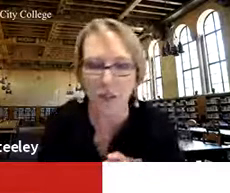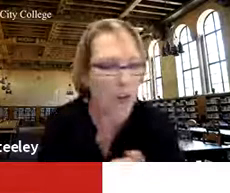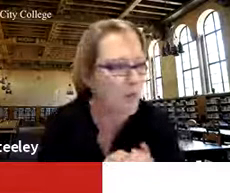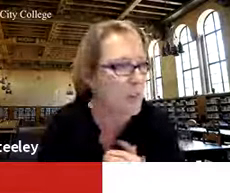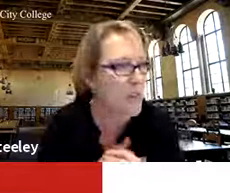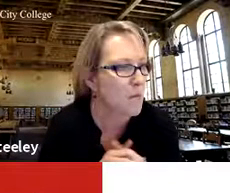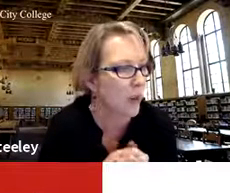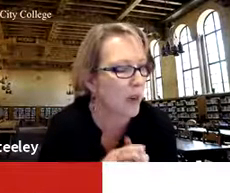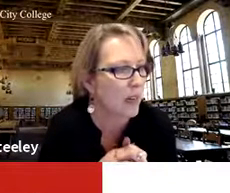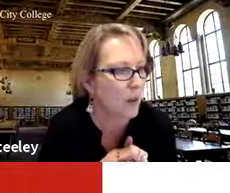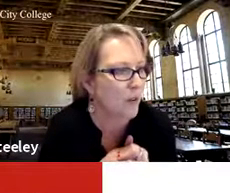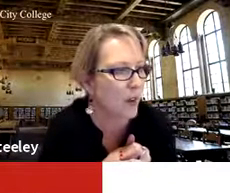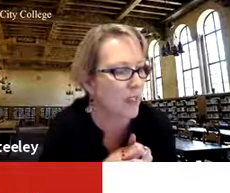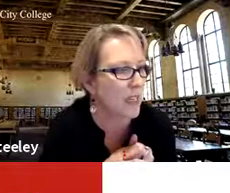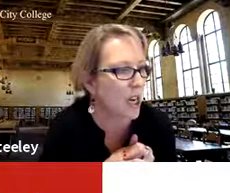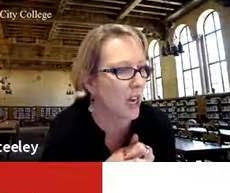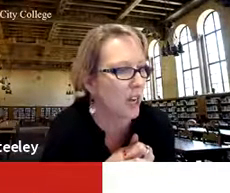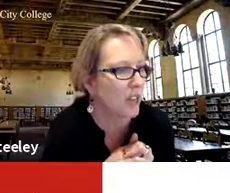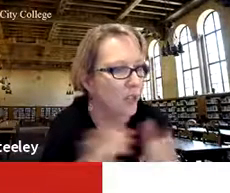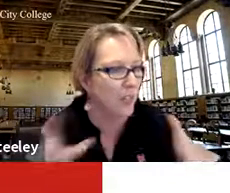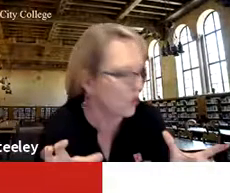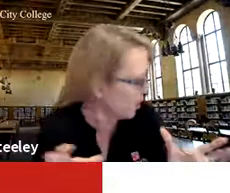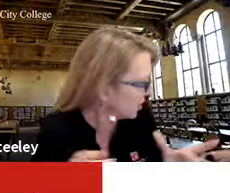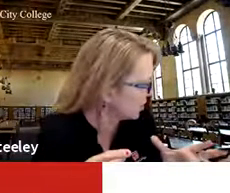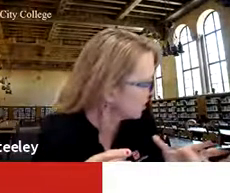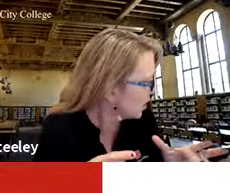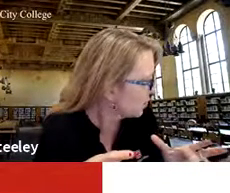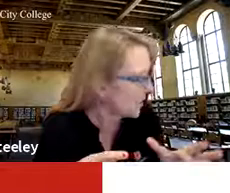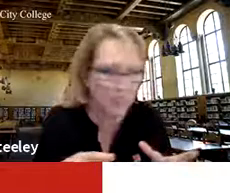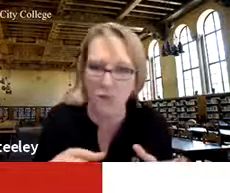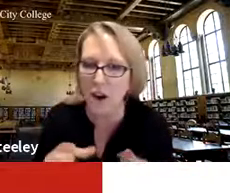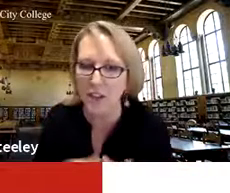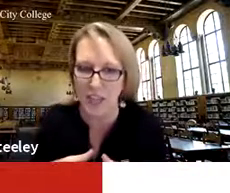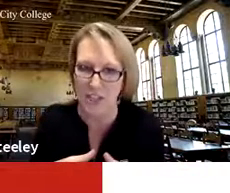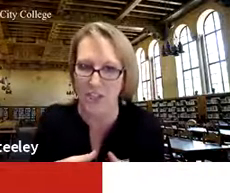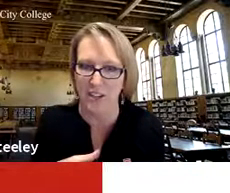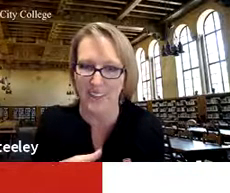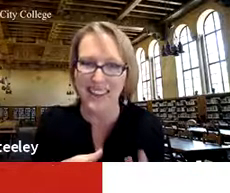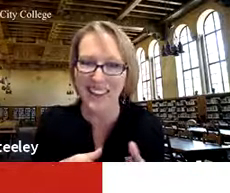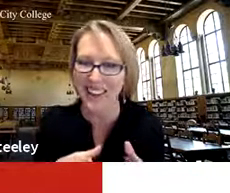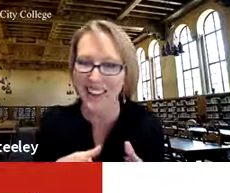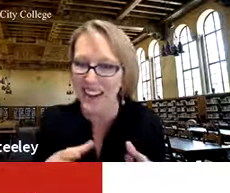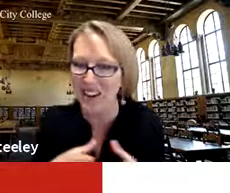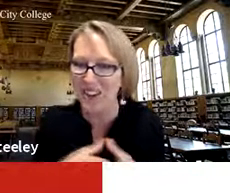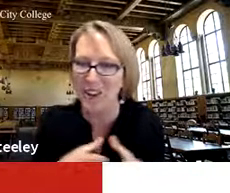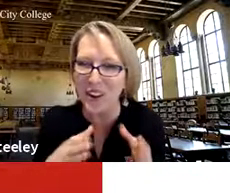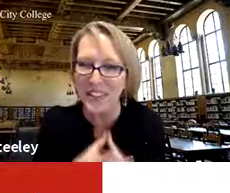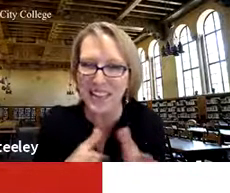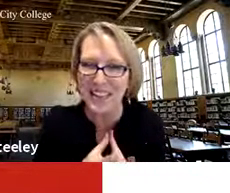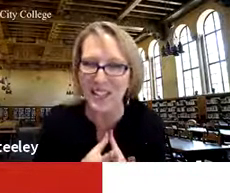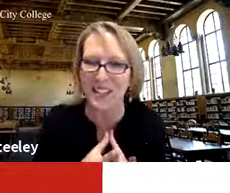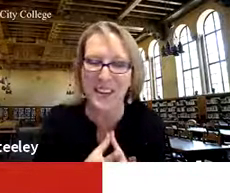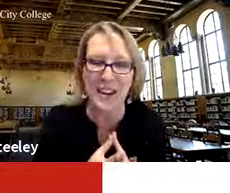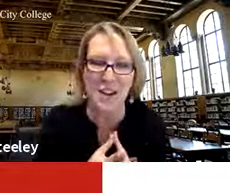environment, but we're going to be focusing on you the instructor, because you are the center, aren't you, you are the center of